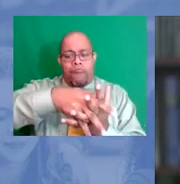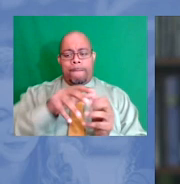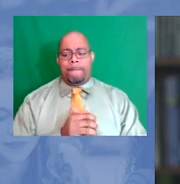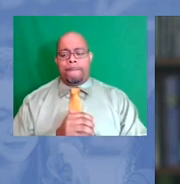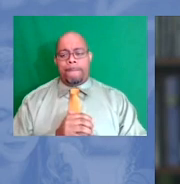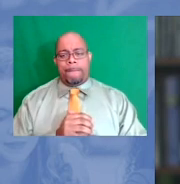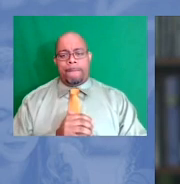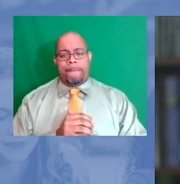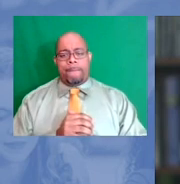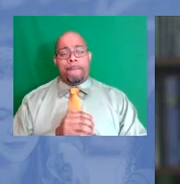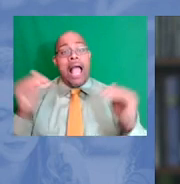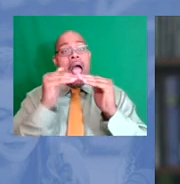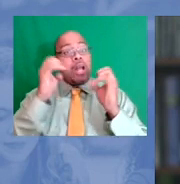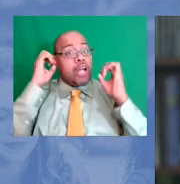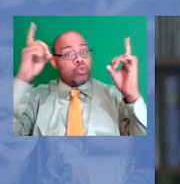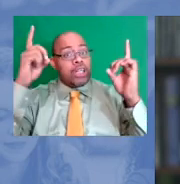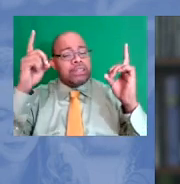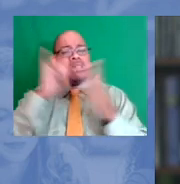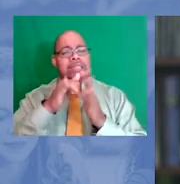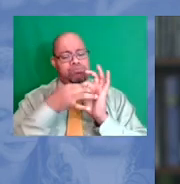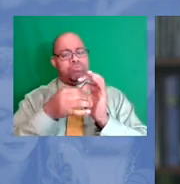EQUITY AND EDUCATION IS ABOUT PROVIDING ALL STUDENTS FROM ALL BACKGROUNDS AND ALL PARTS